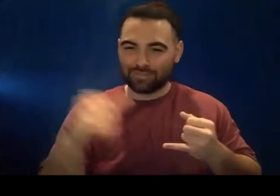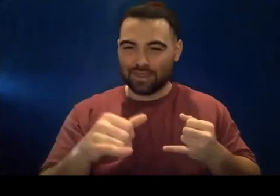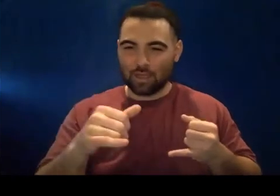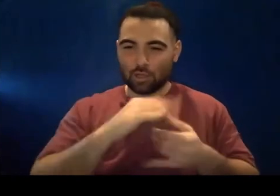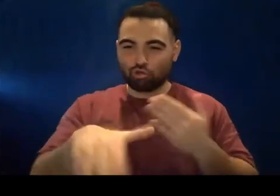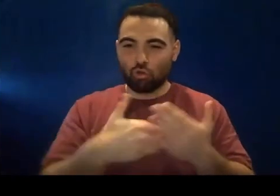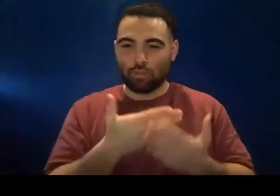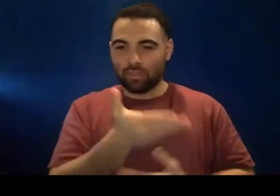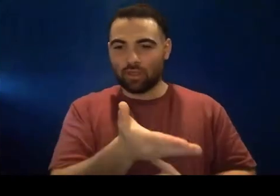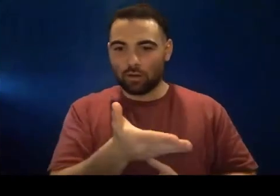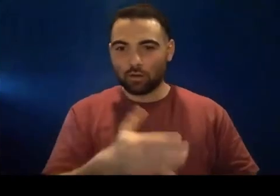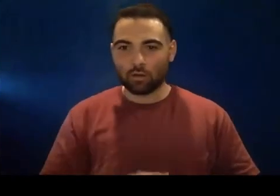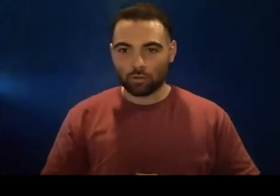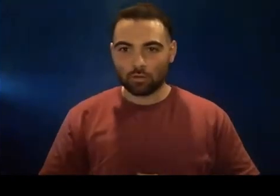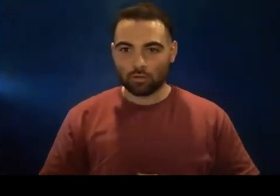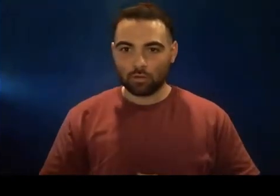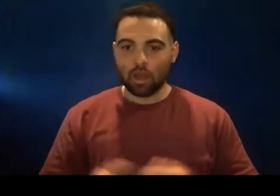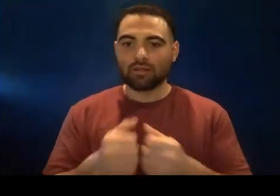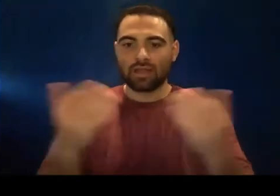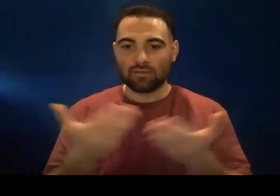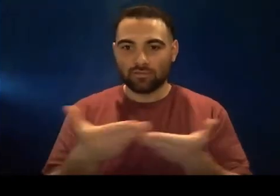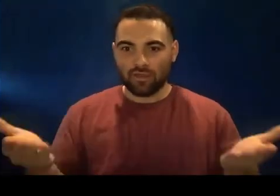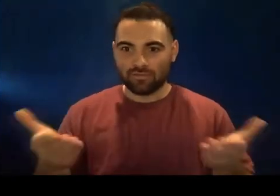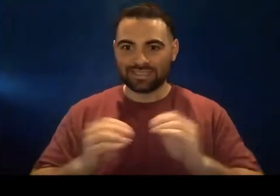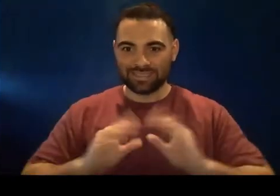There's lots of stuff that's capable of being done that's possible